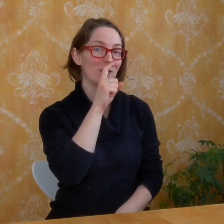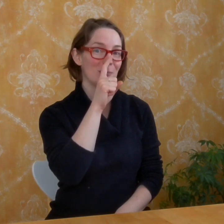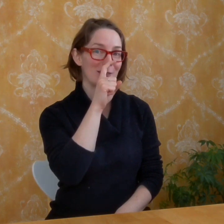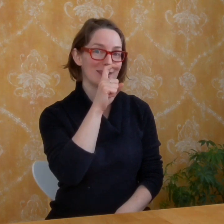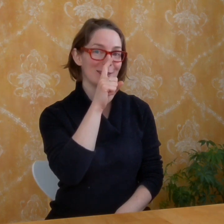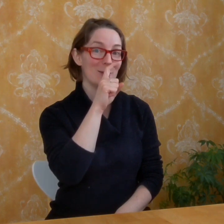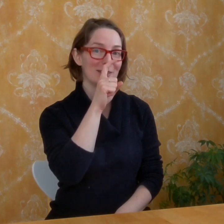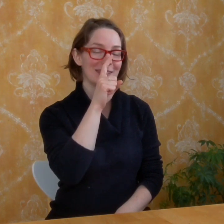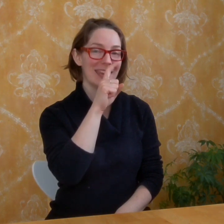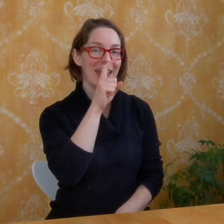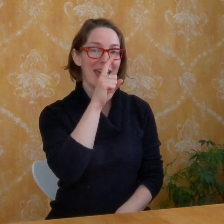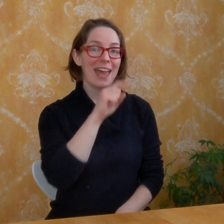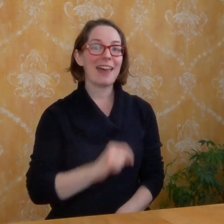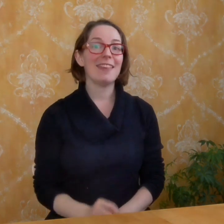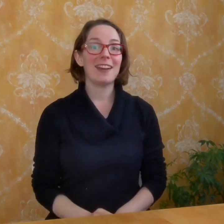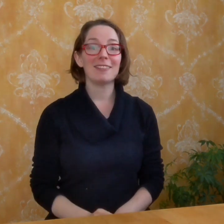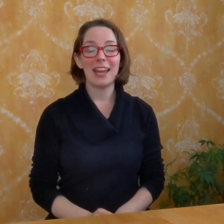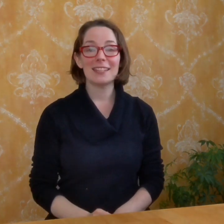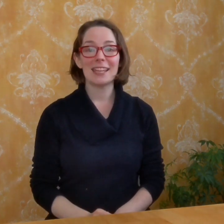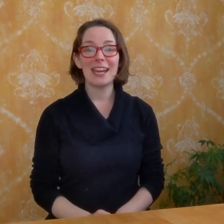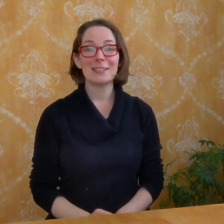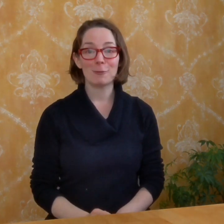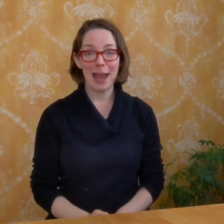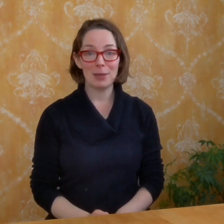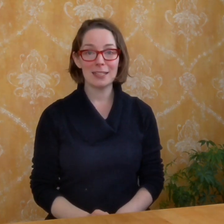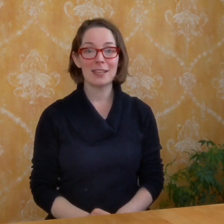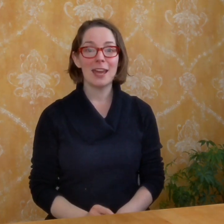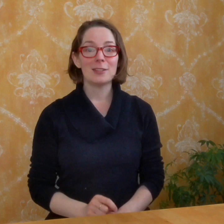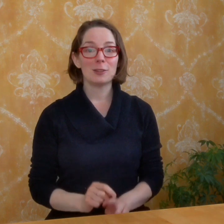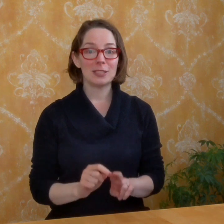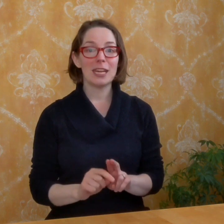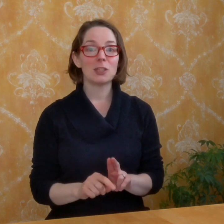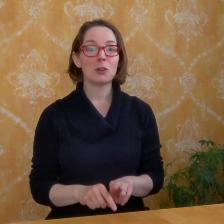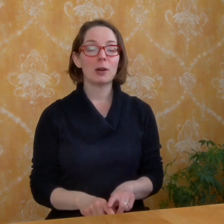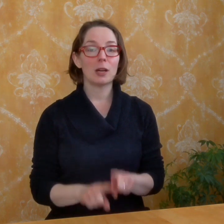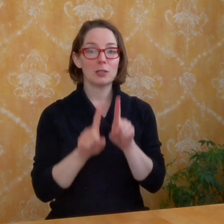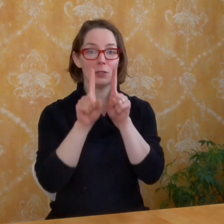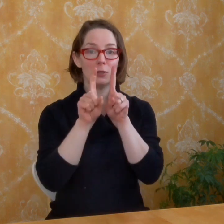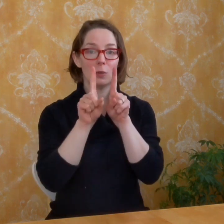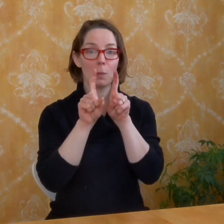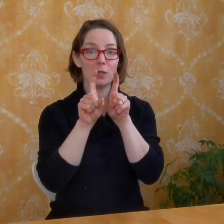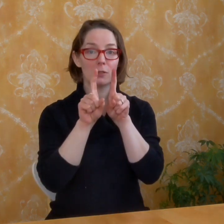of a mouse's nose. And then our last sign is rabbit. So you'll take your two pointer